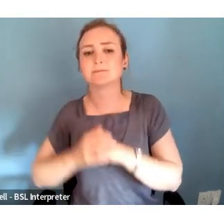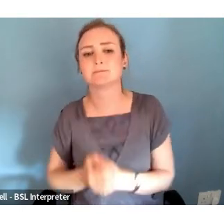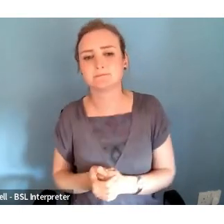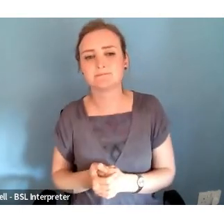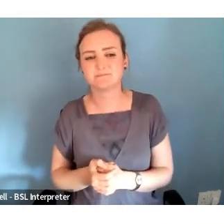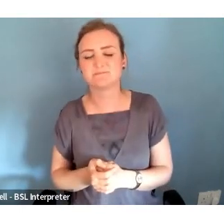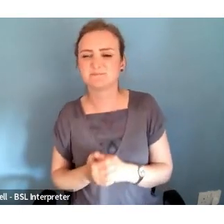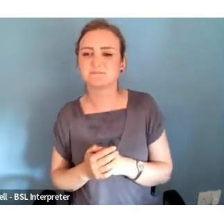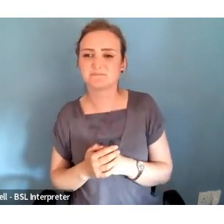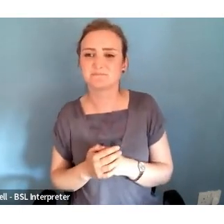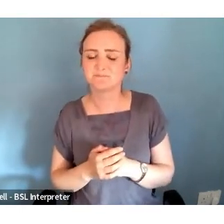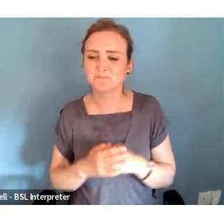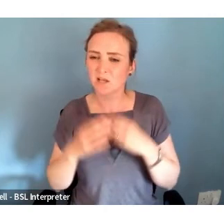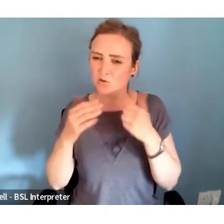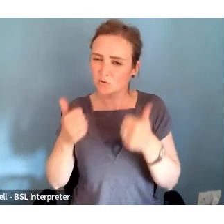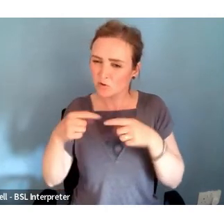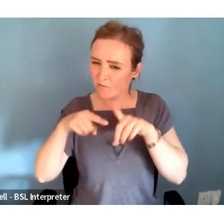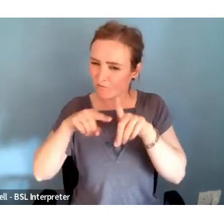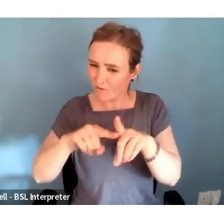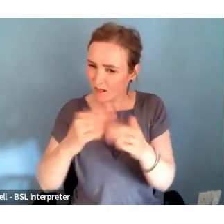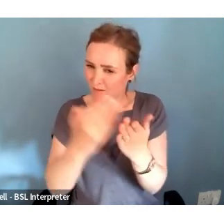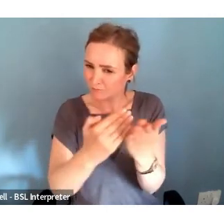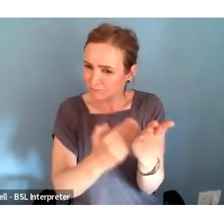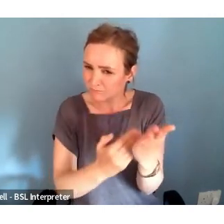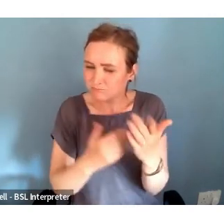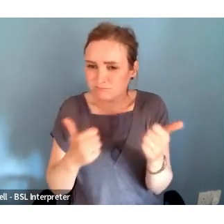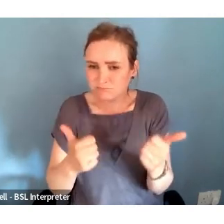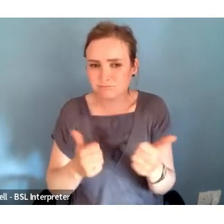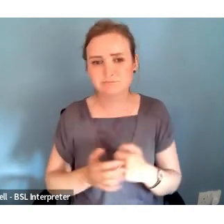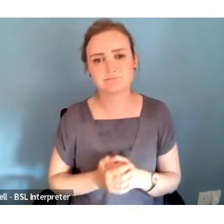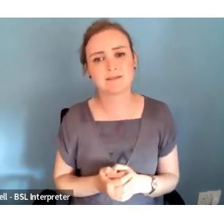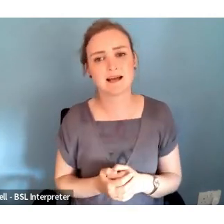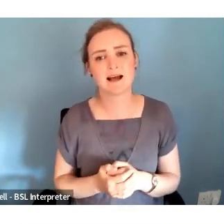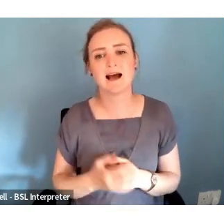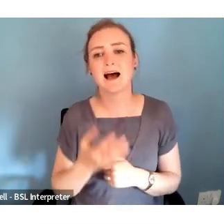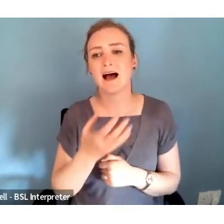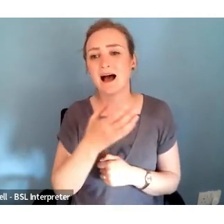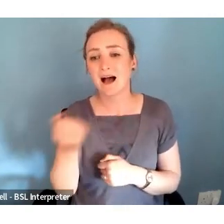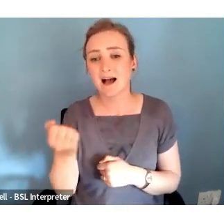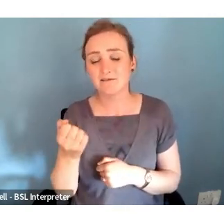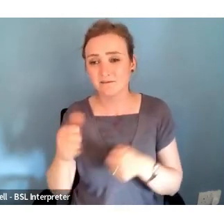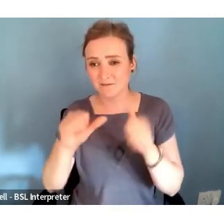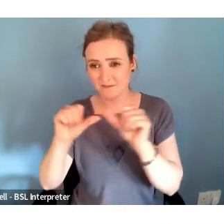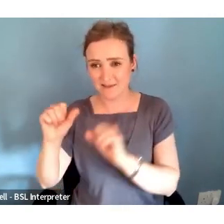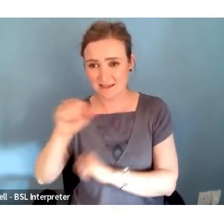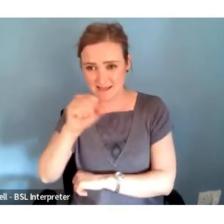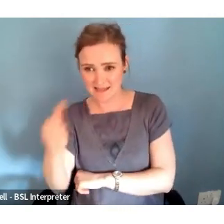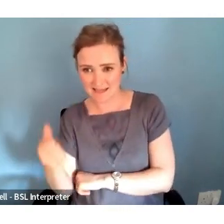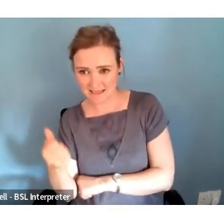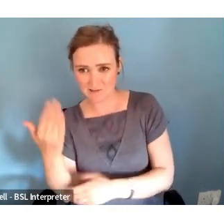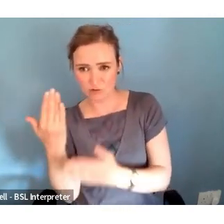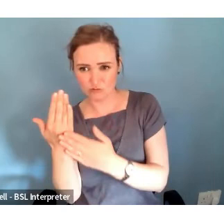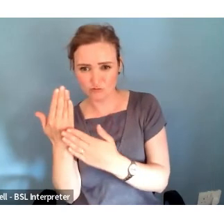as well. You can be clear assured, you can sign up to Mindful Employer very much about employers